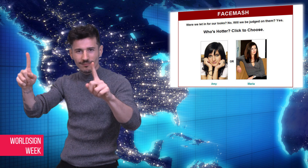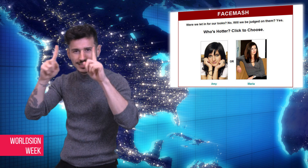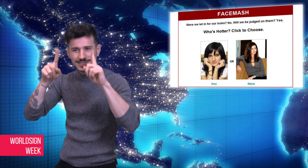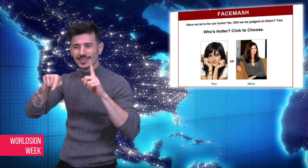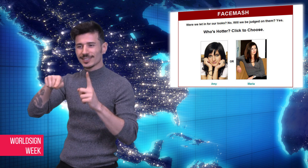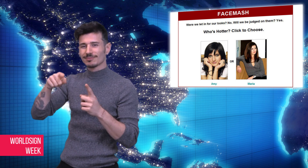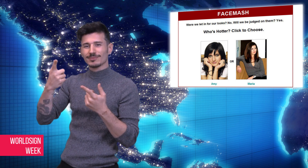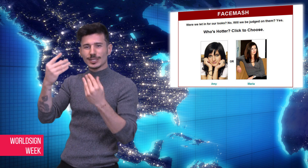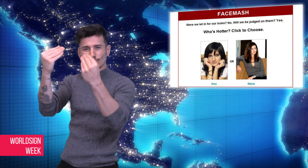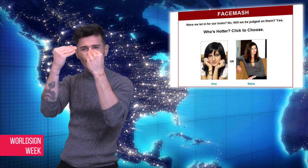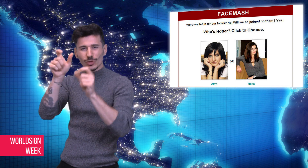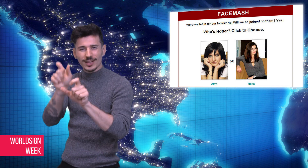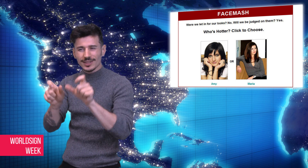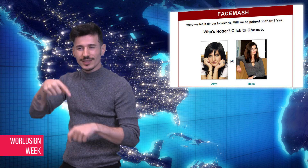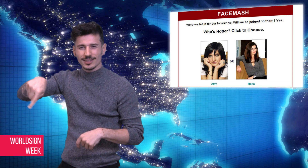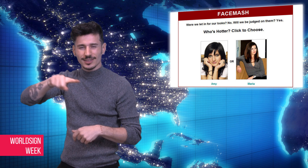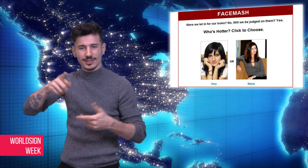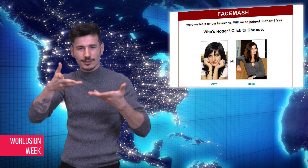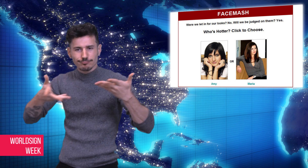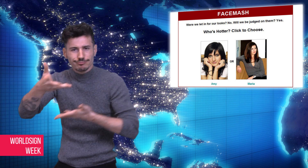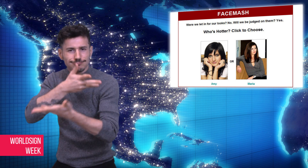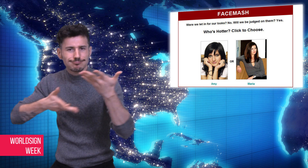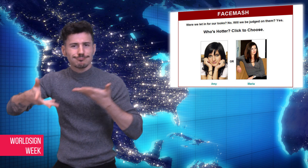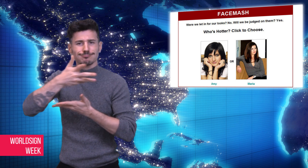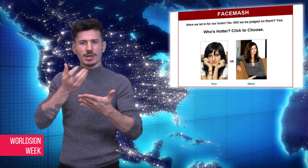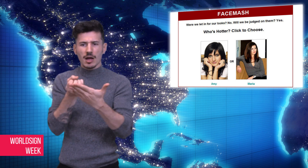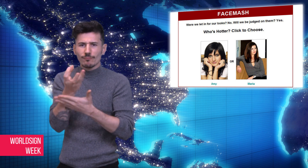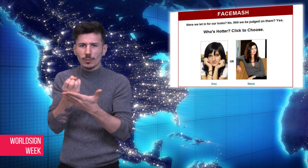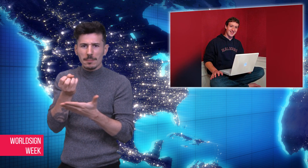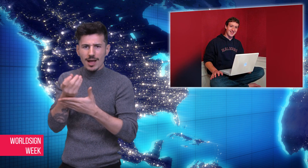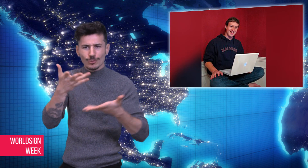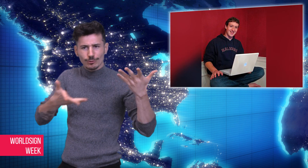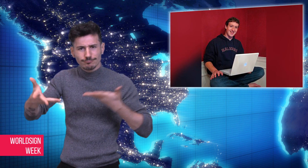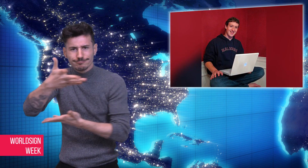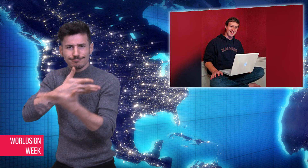staff members to communicate with one